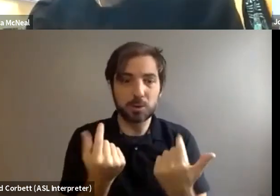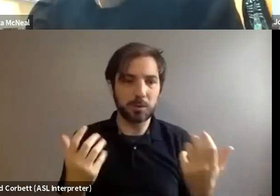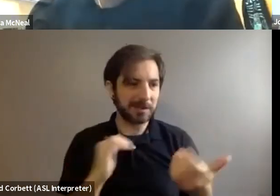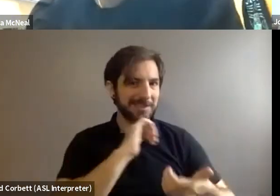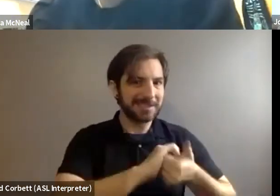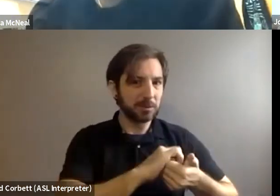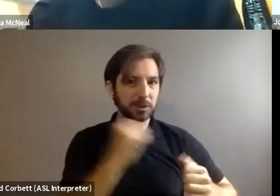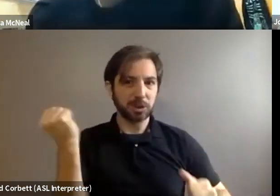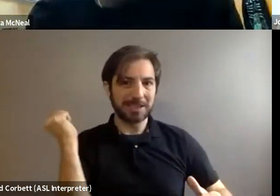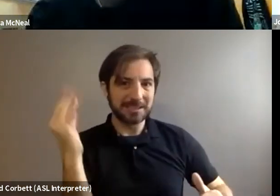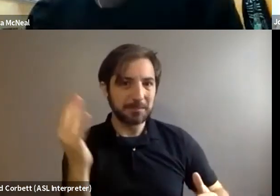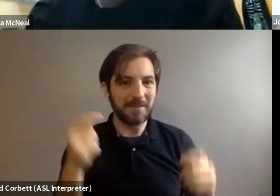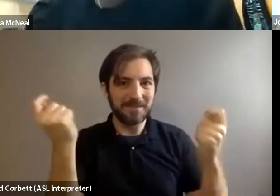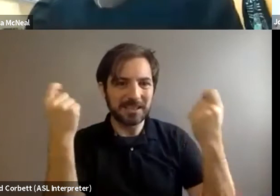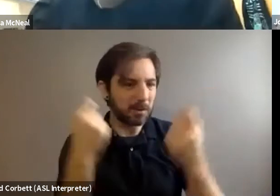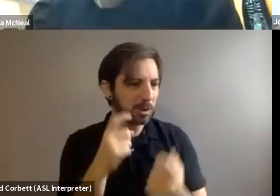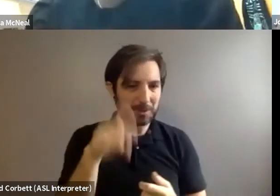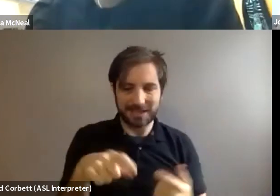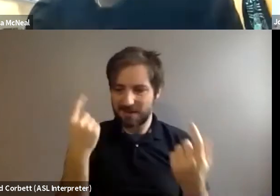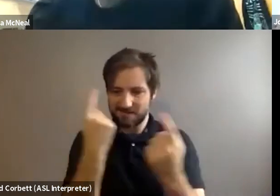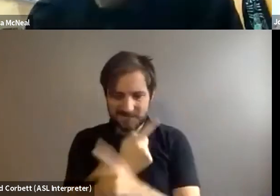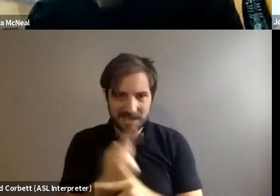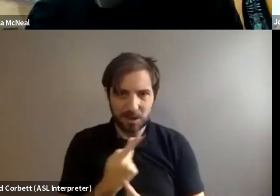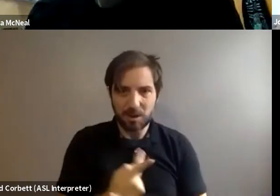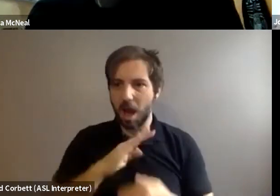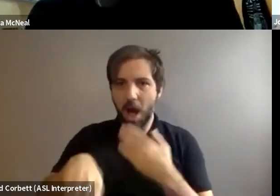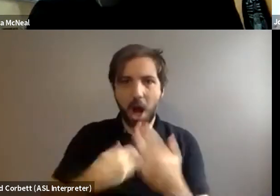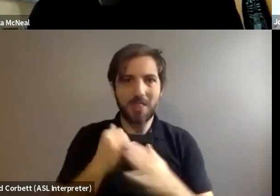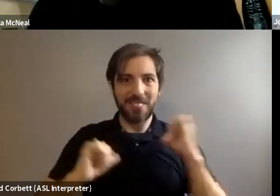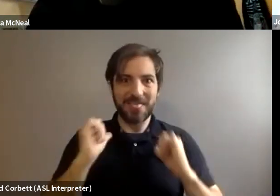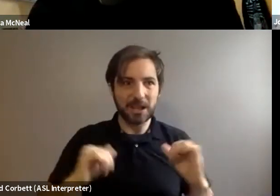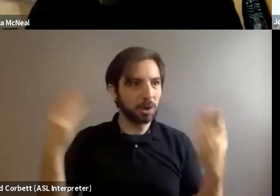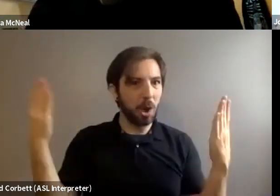something out because all the theaters are closed and i'm not going to have a job basically